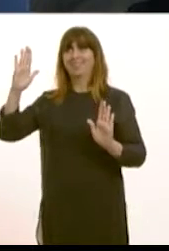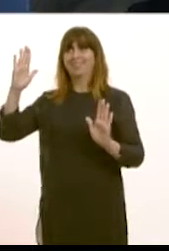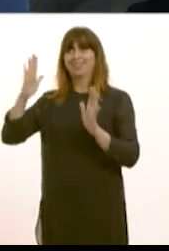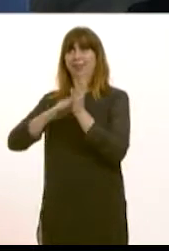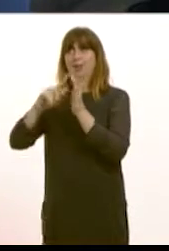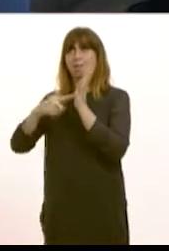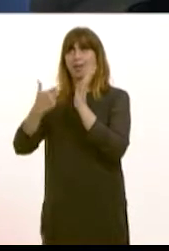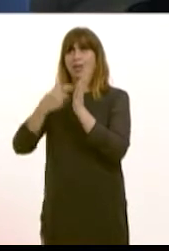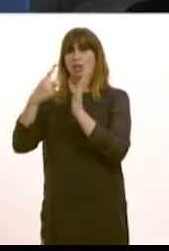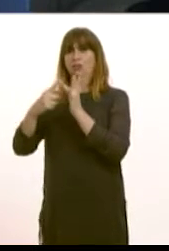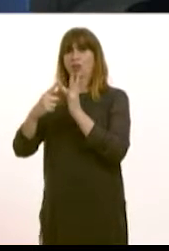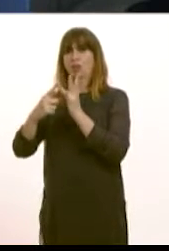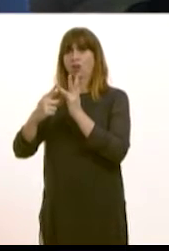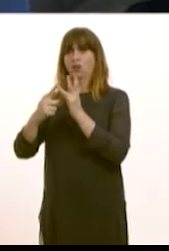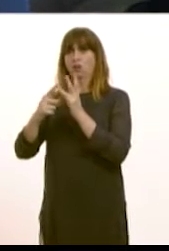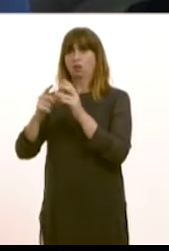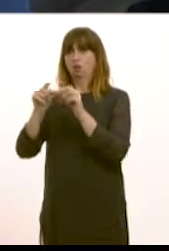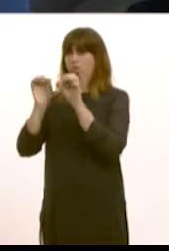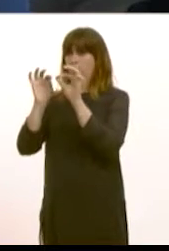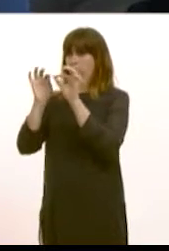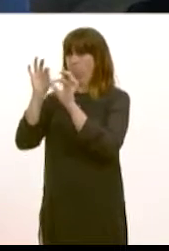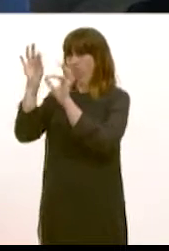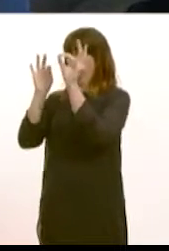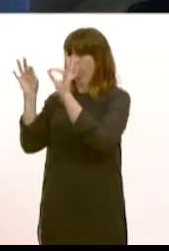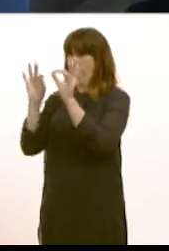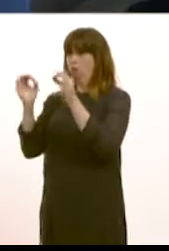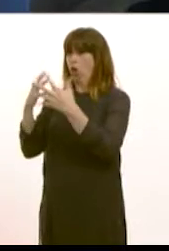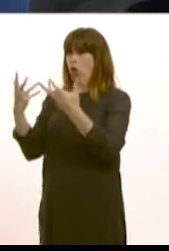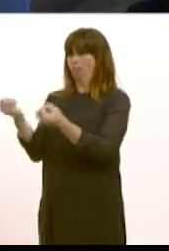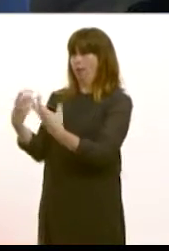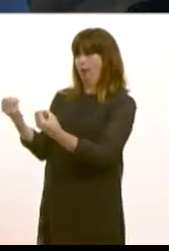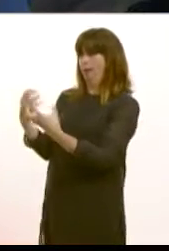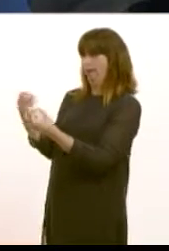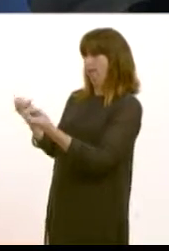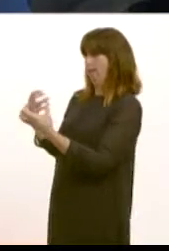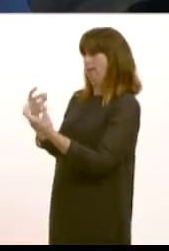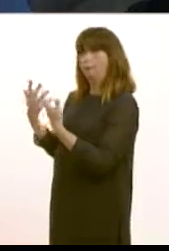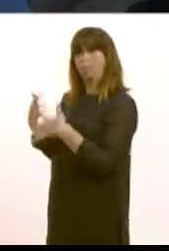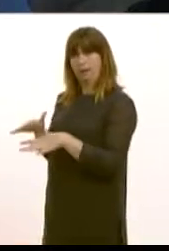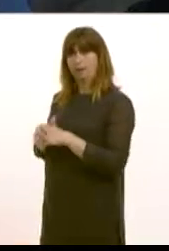But isnít talking about a metro just empty talk when much more basic services arenít being provided, for example, following the failure of GHA Coaches?